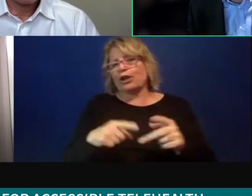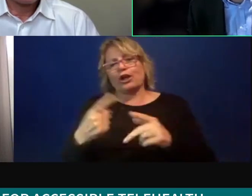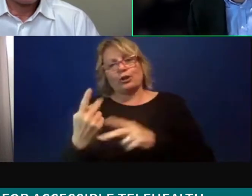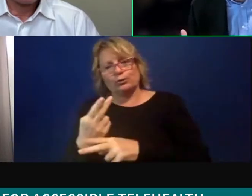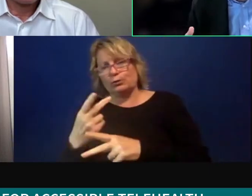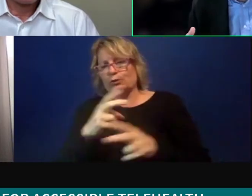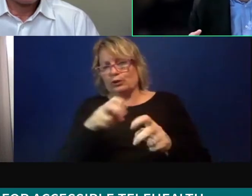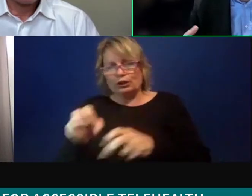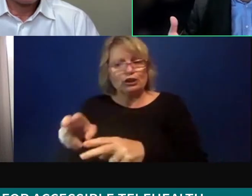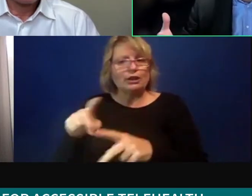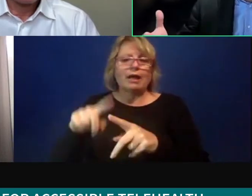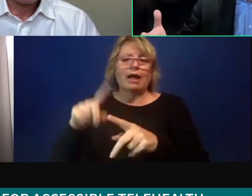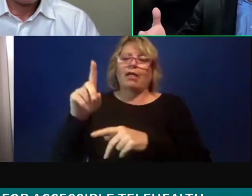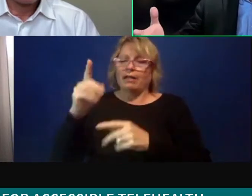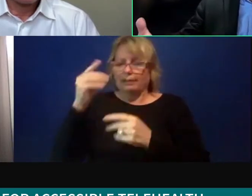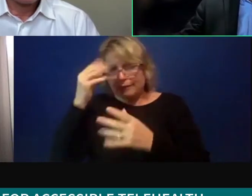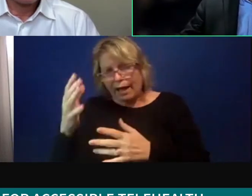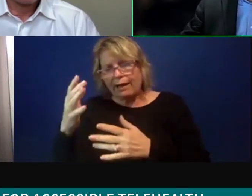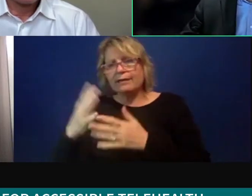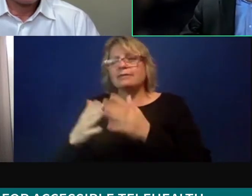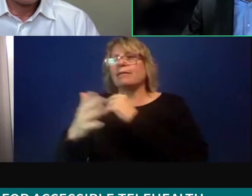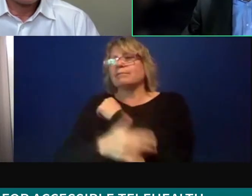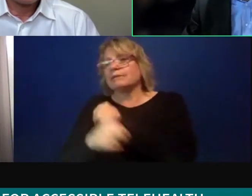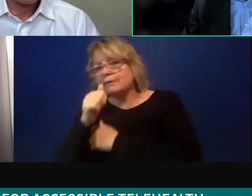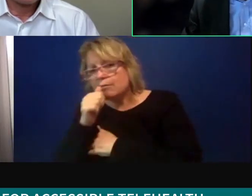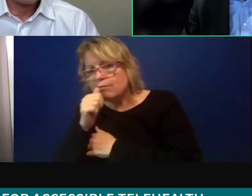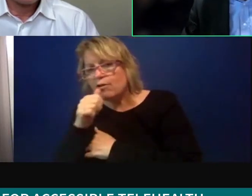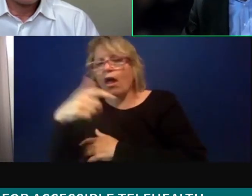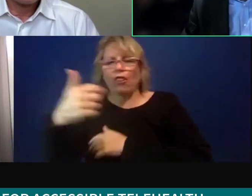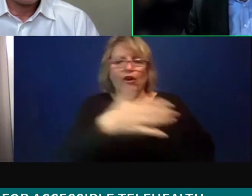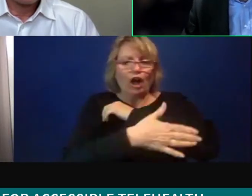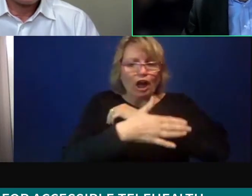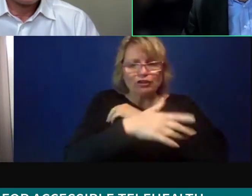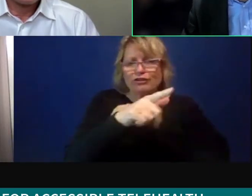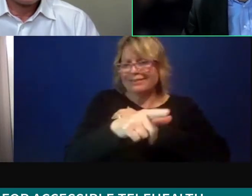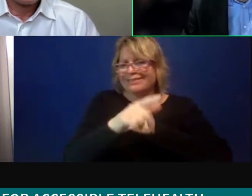countries, certain data's considered confidential, and in other countries, they're not. I had the